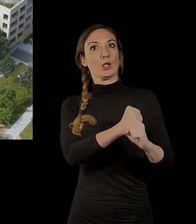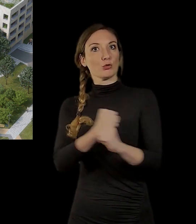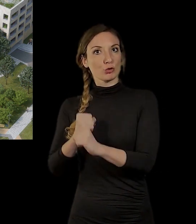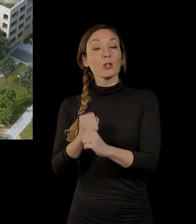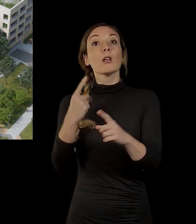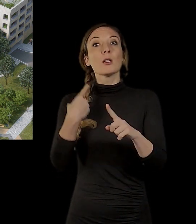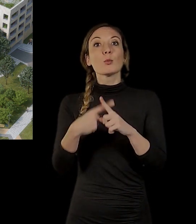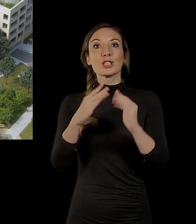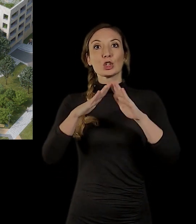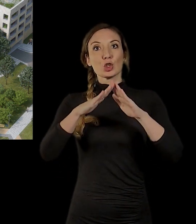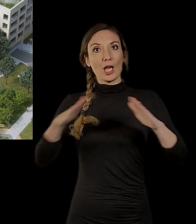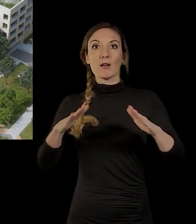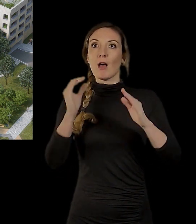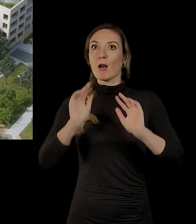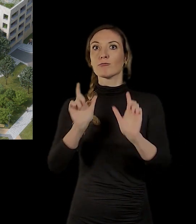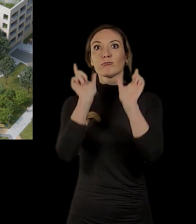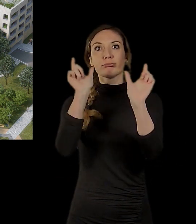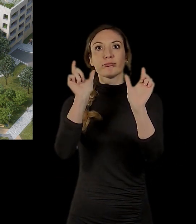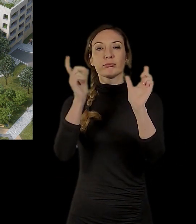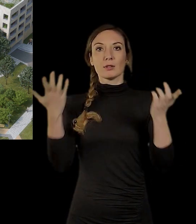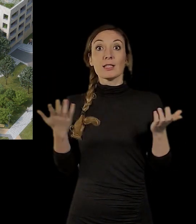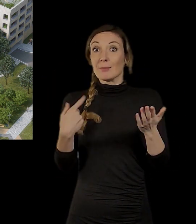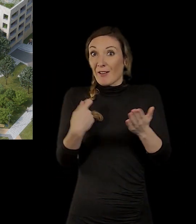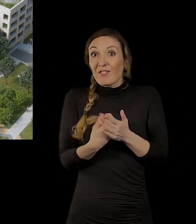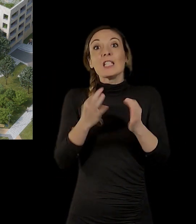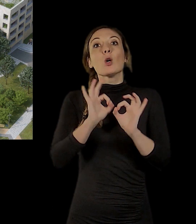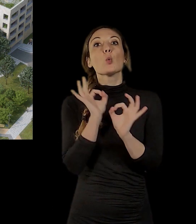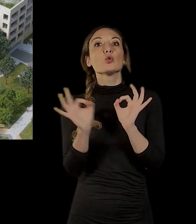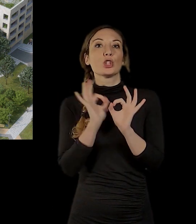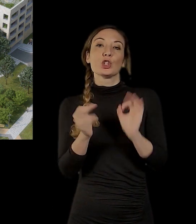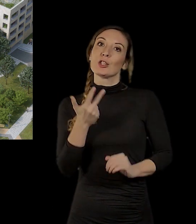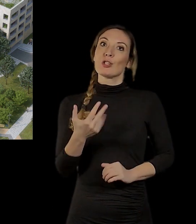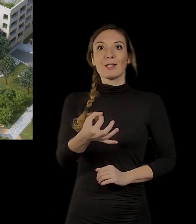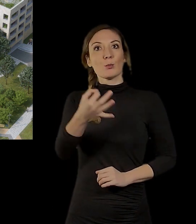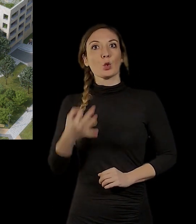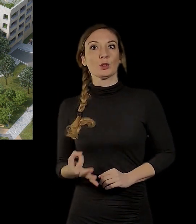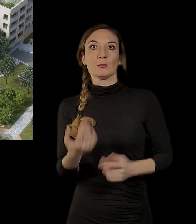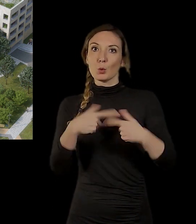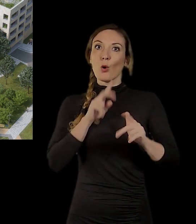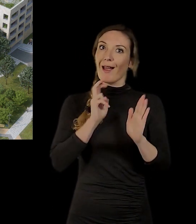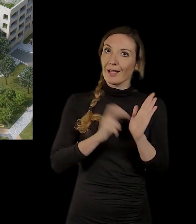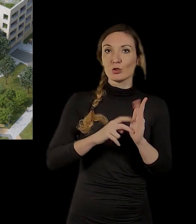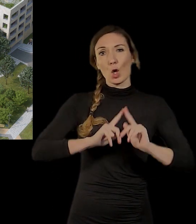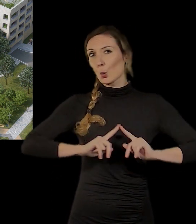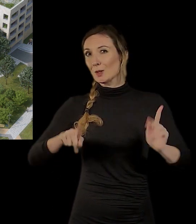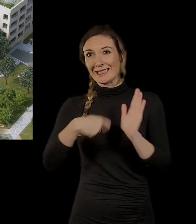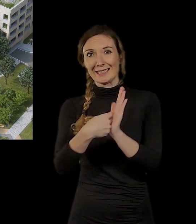And we have photothermal and photovoltaic panels on the roofs. We use photothermal